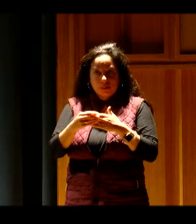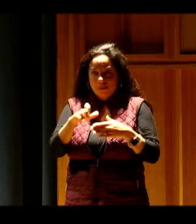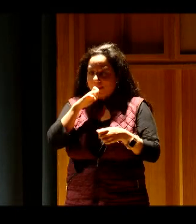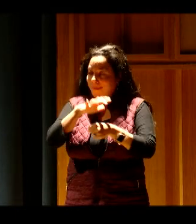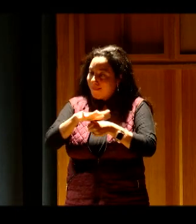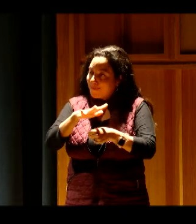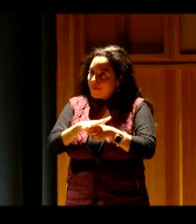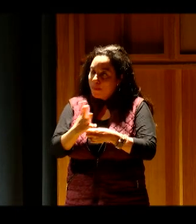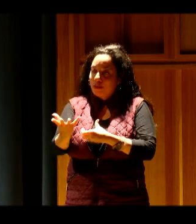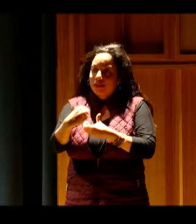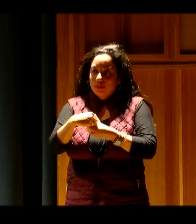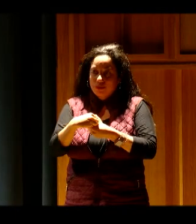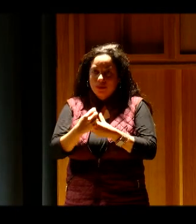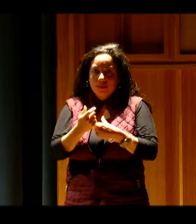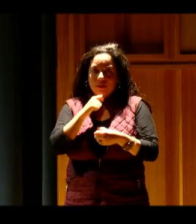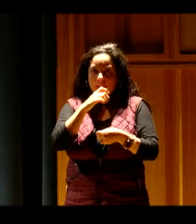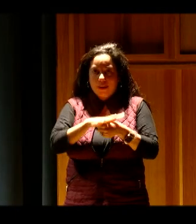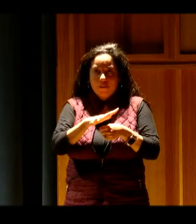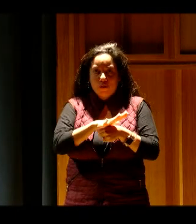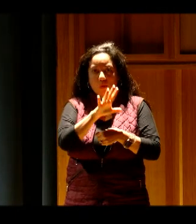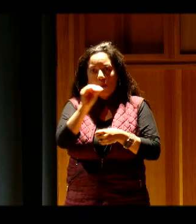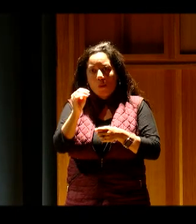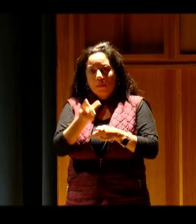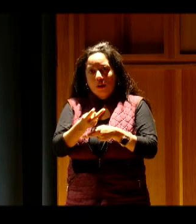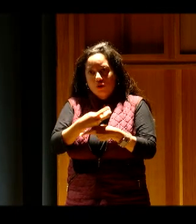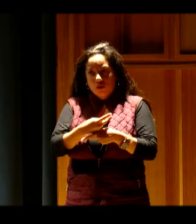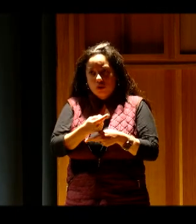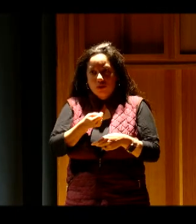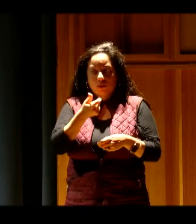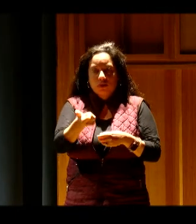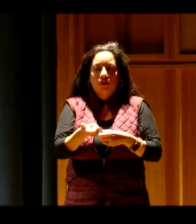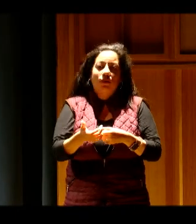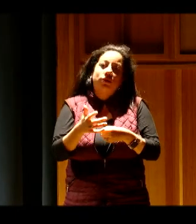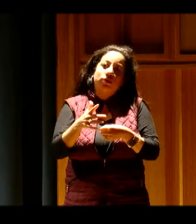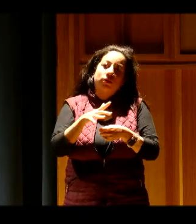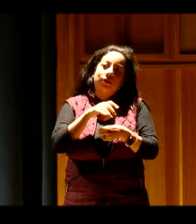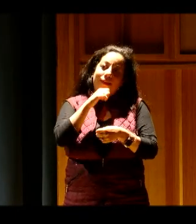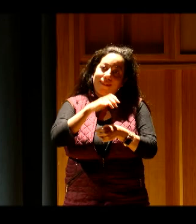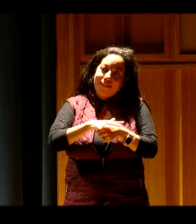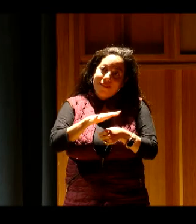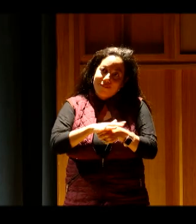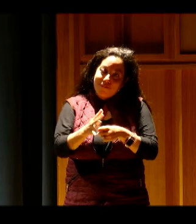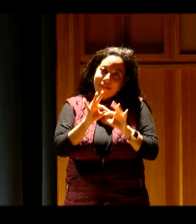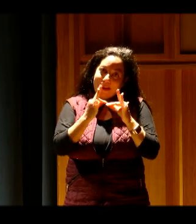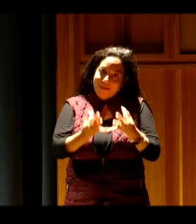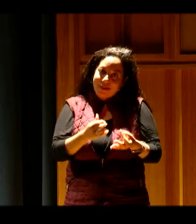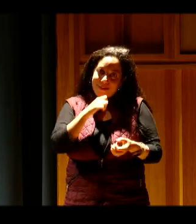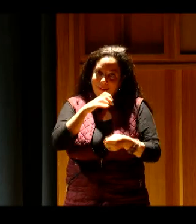too little co-production, too little family, too little creative learning, and too little making.